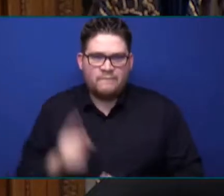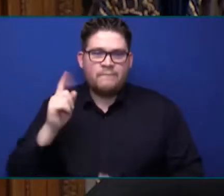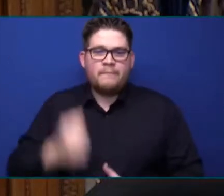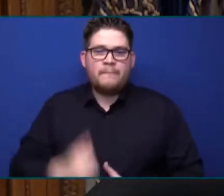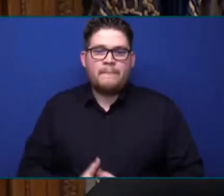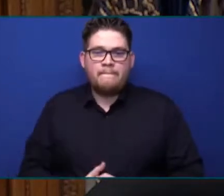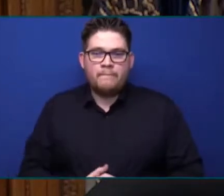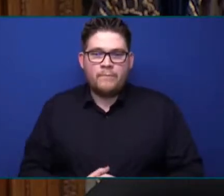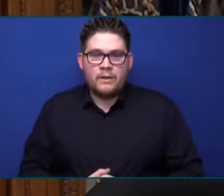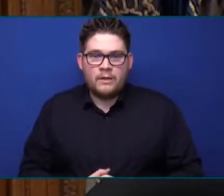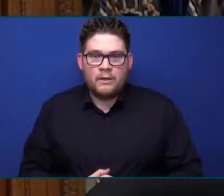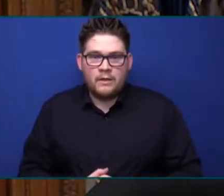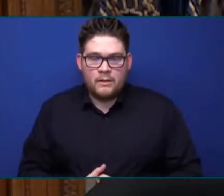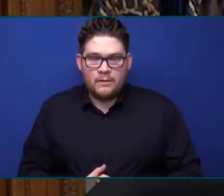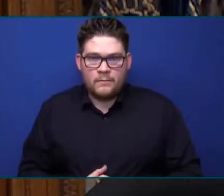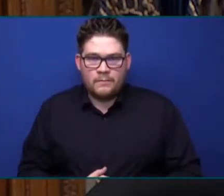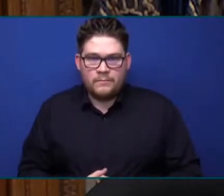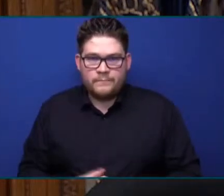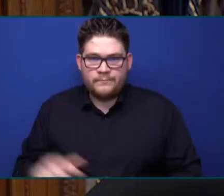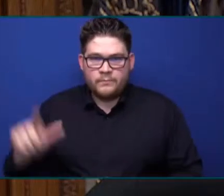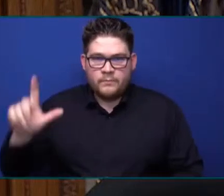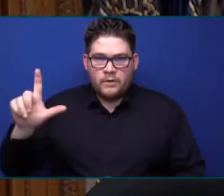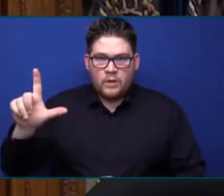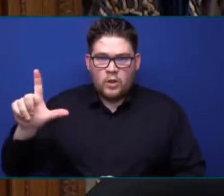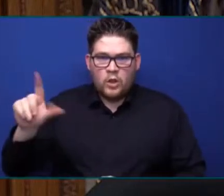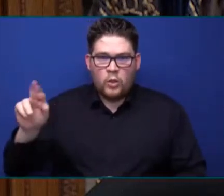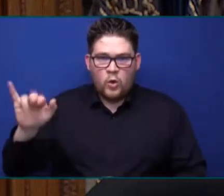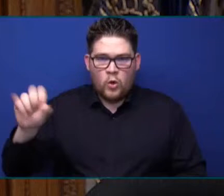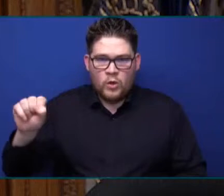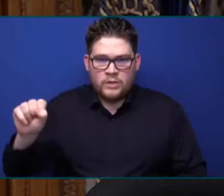Lois Turner from Communication Assistance for Youth and Adults;